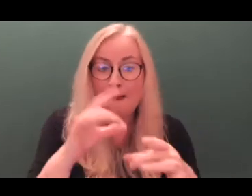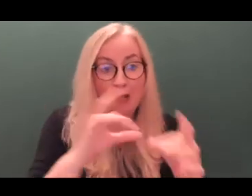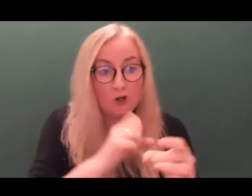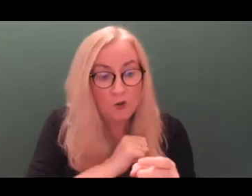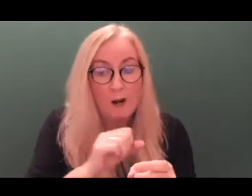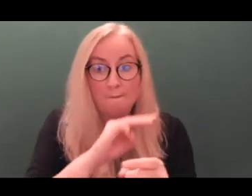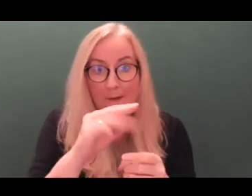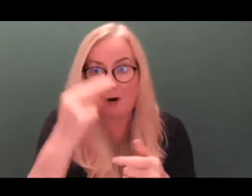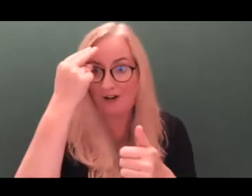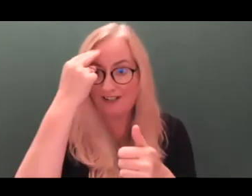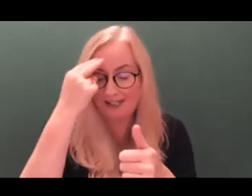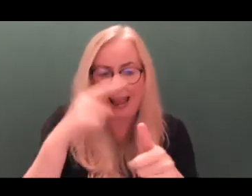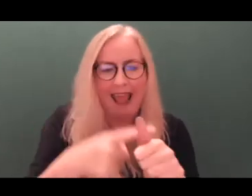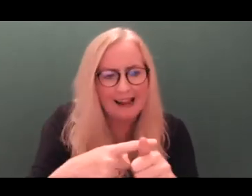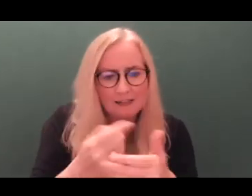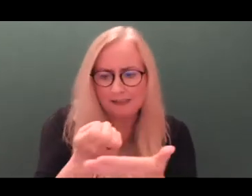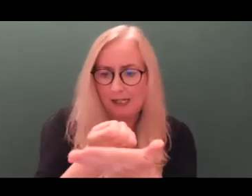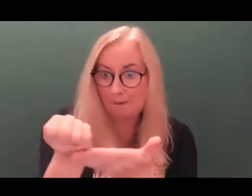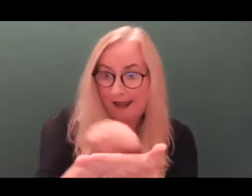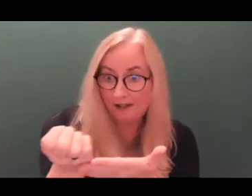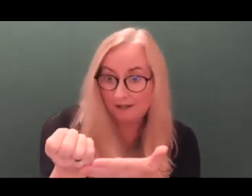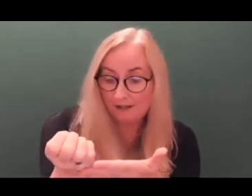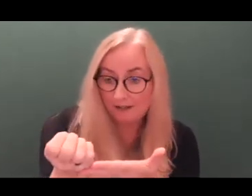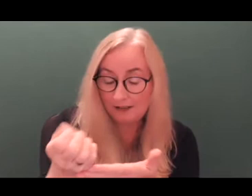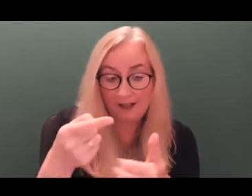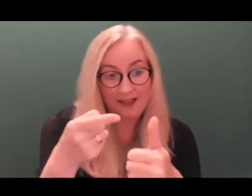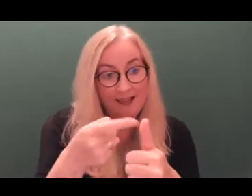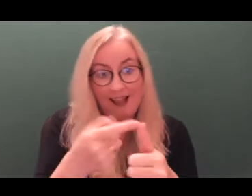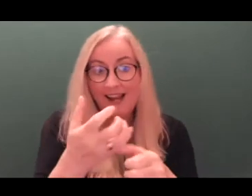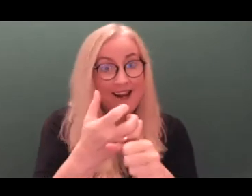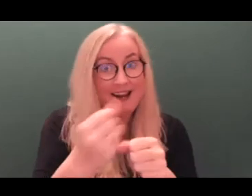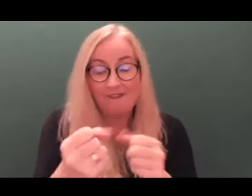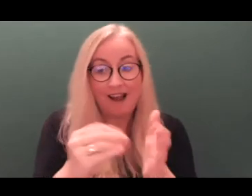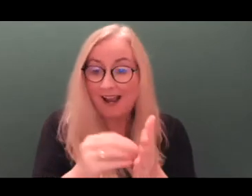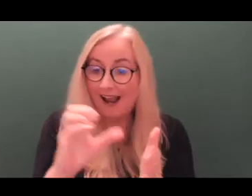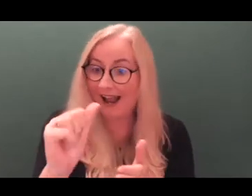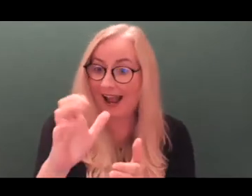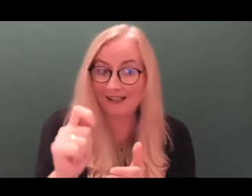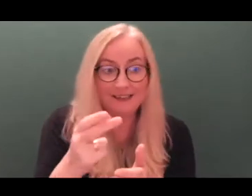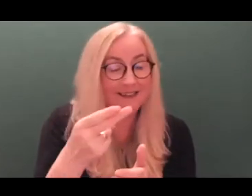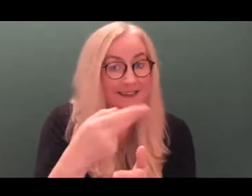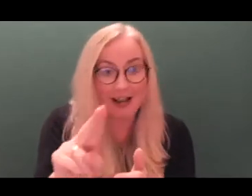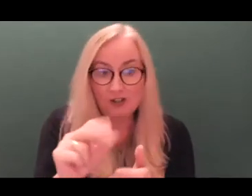also to explain that has never been the case, that the act isn't changing that particular issue.